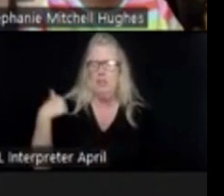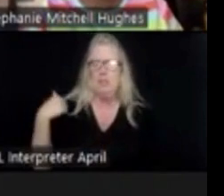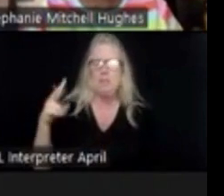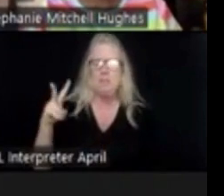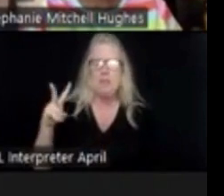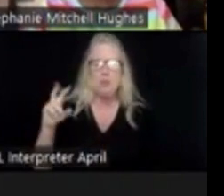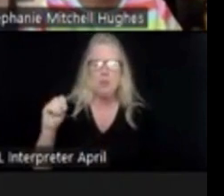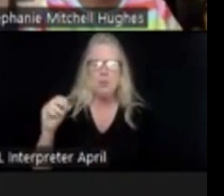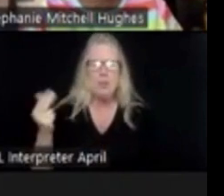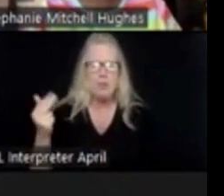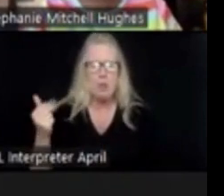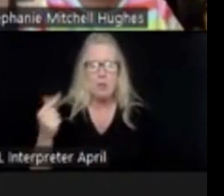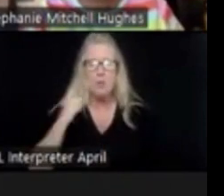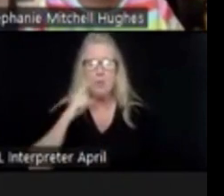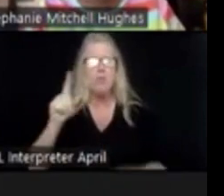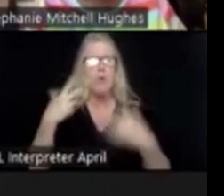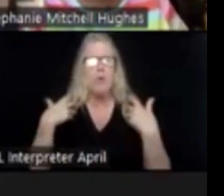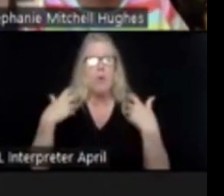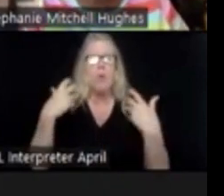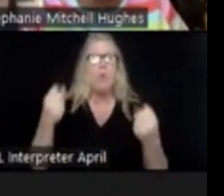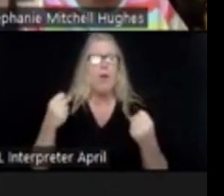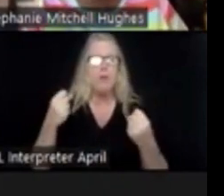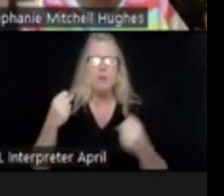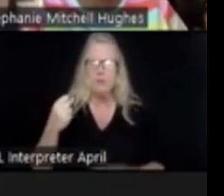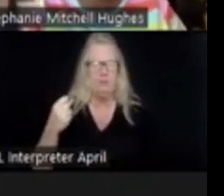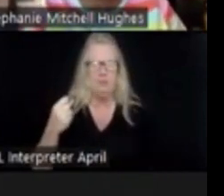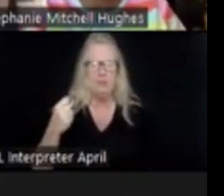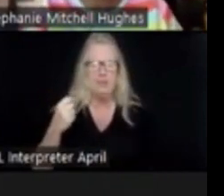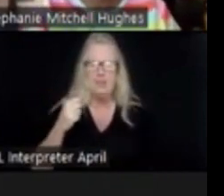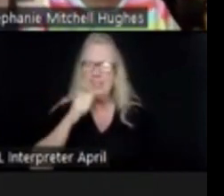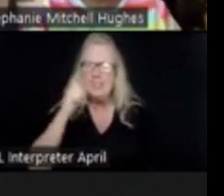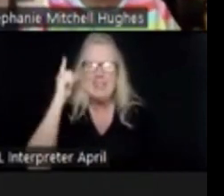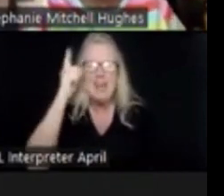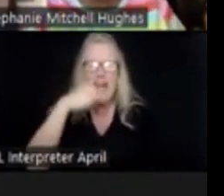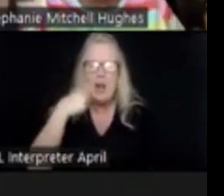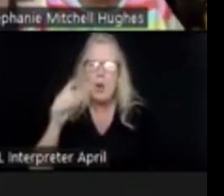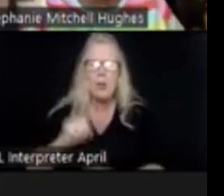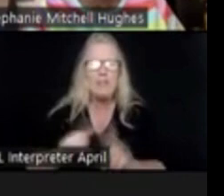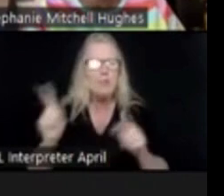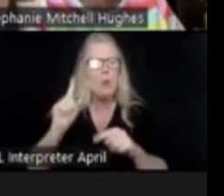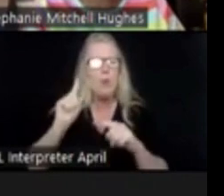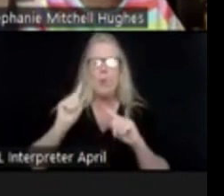TERMS OF WELL-BEING, IT DID NOT LOOK DIFFERENT THAN WHEN I GOT THERE.